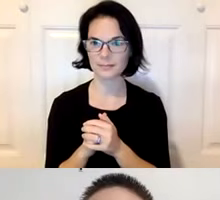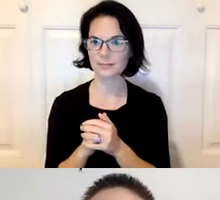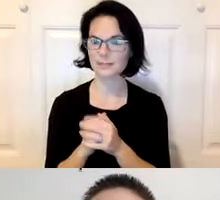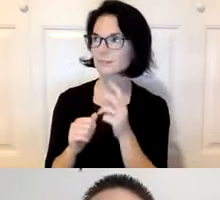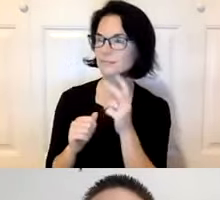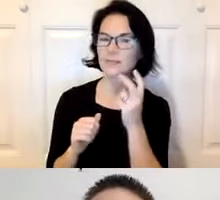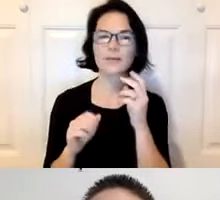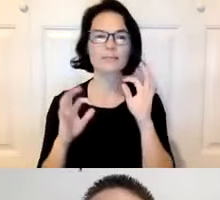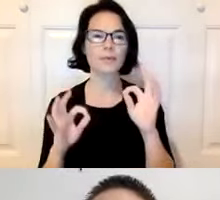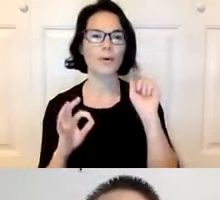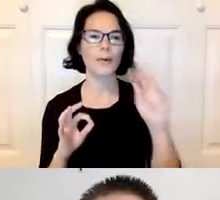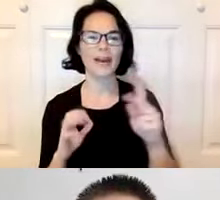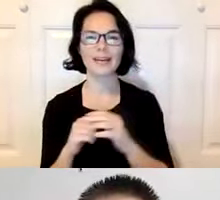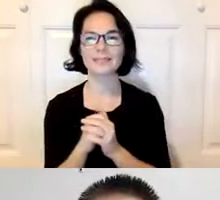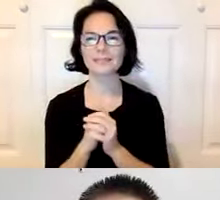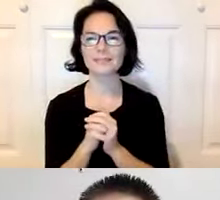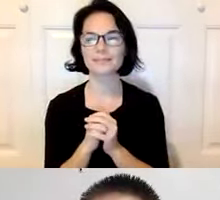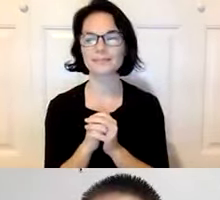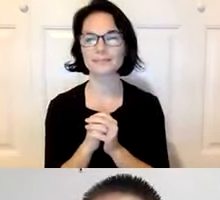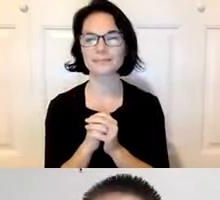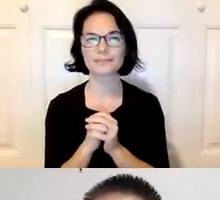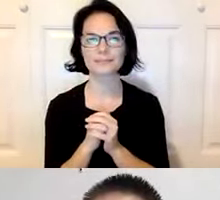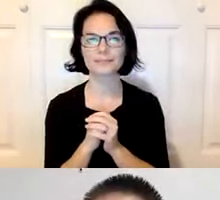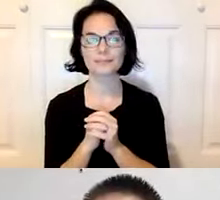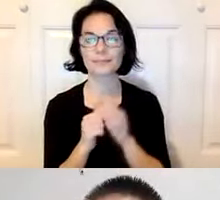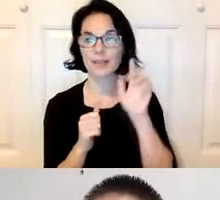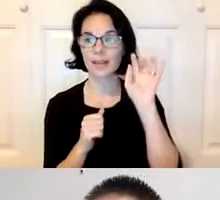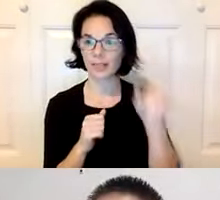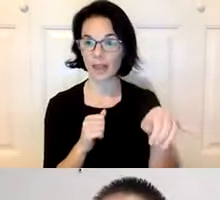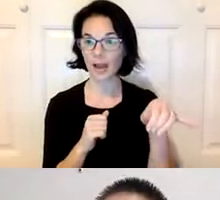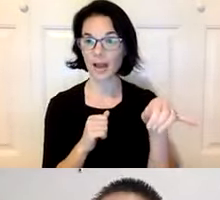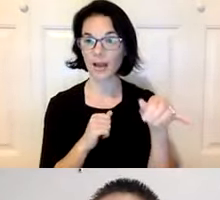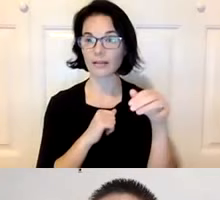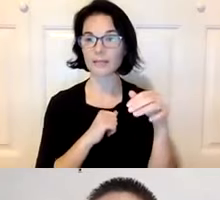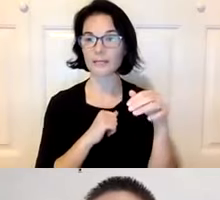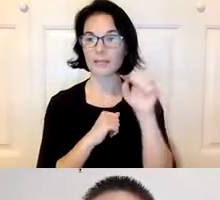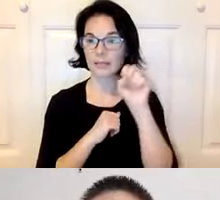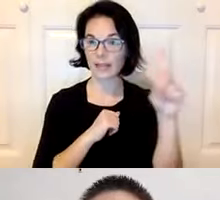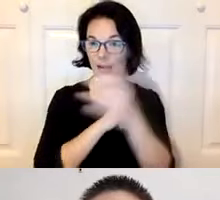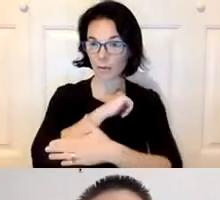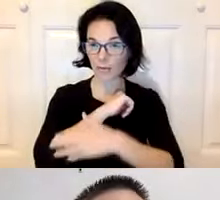Great, okay. This is found on the county website with